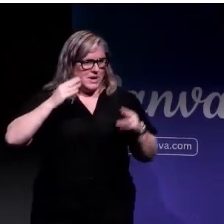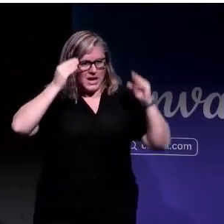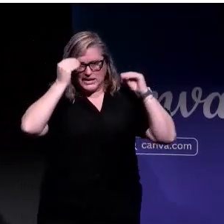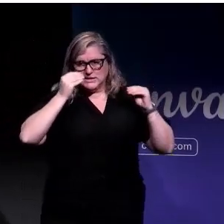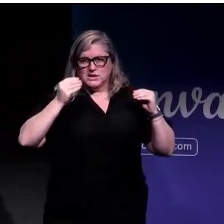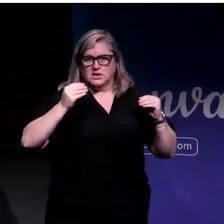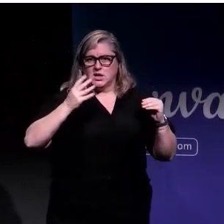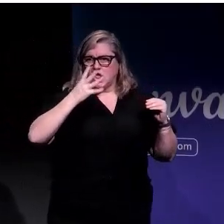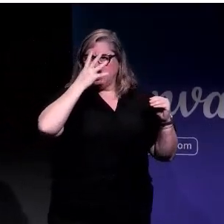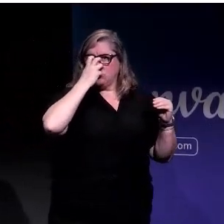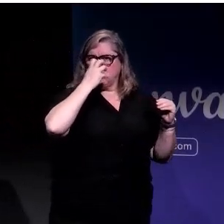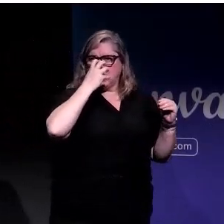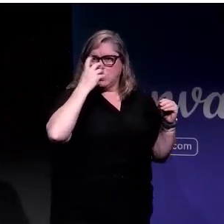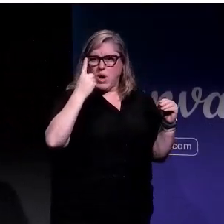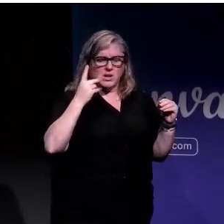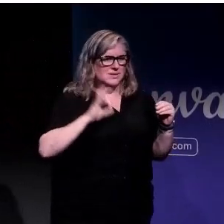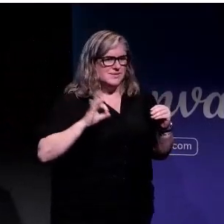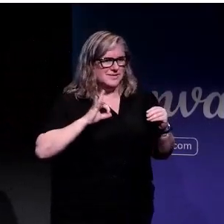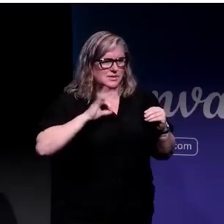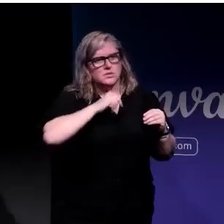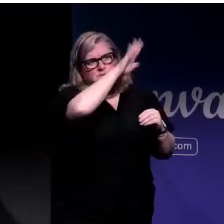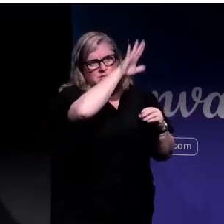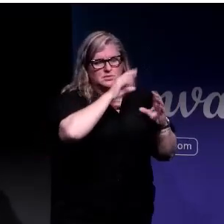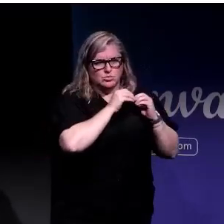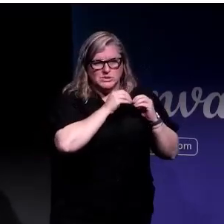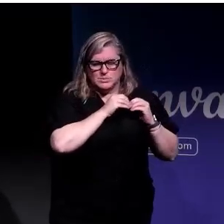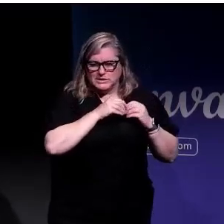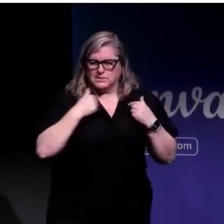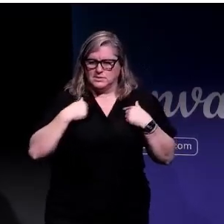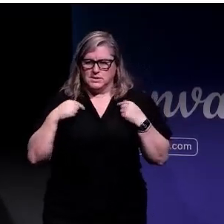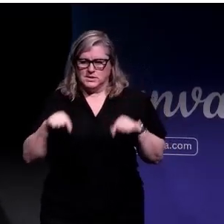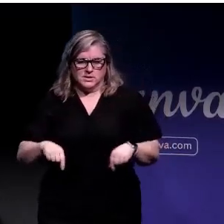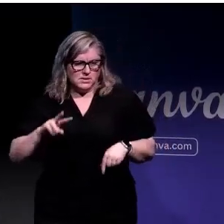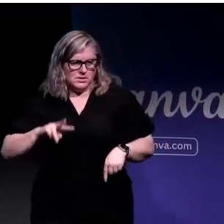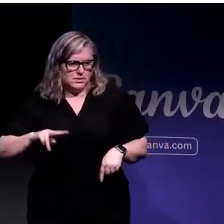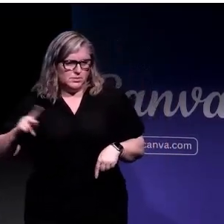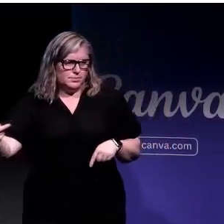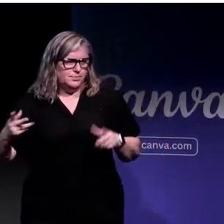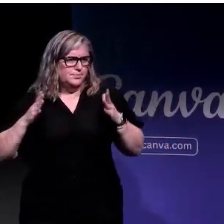I left her in Brisbane. But you know what? Let's switch to human hat, okay?